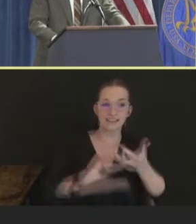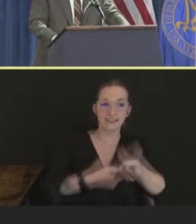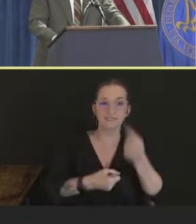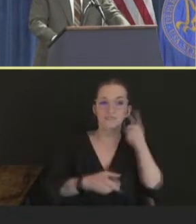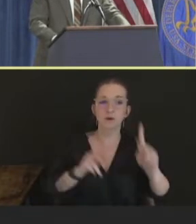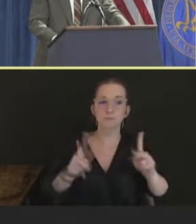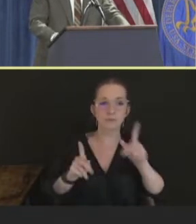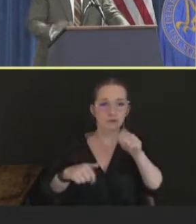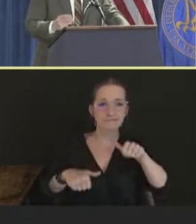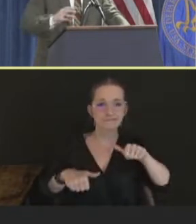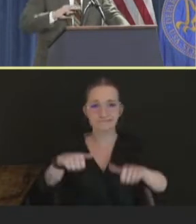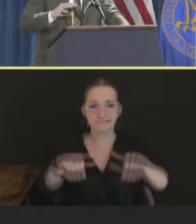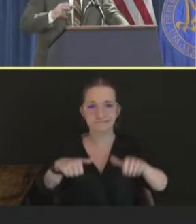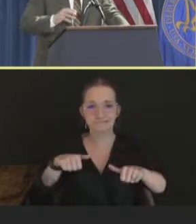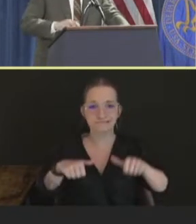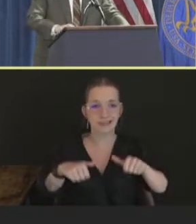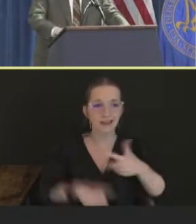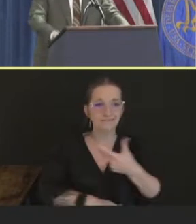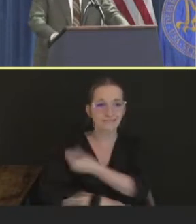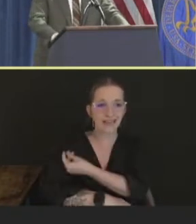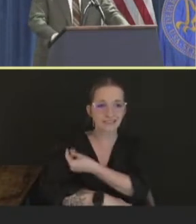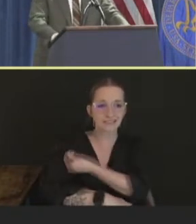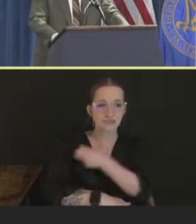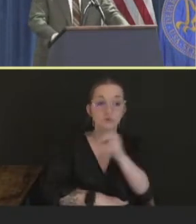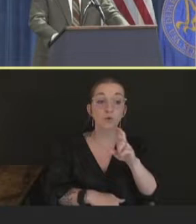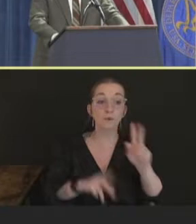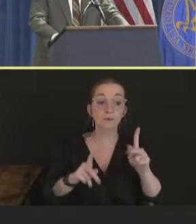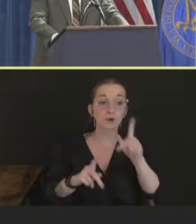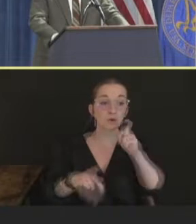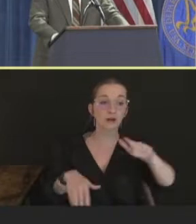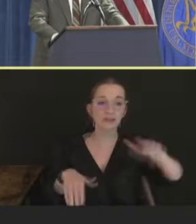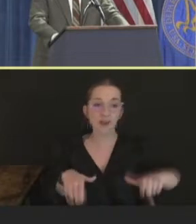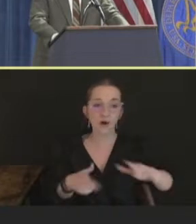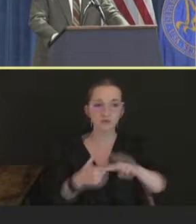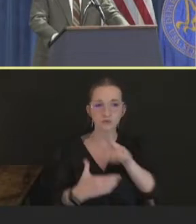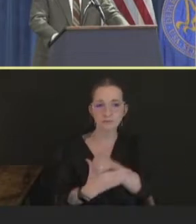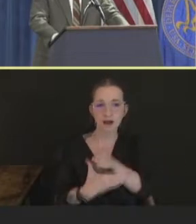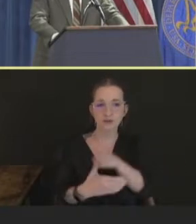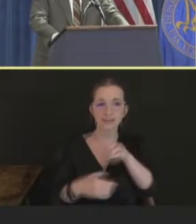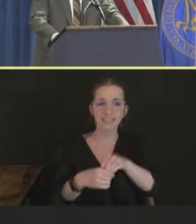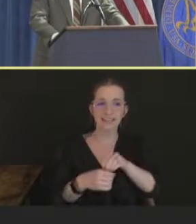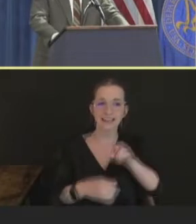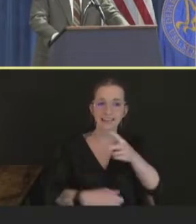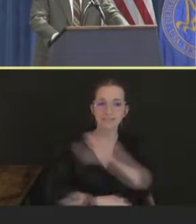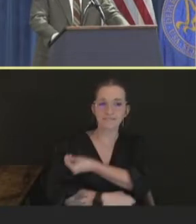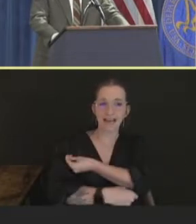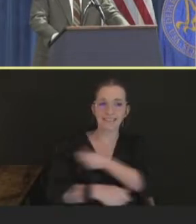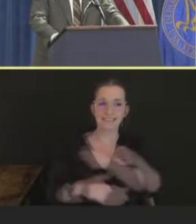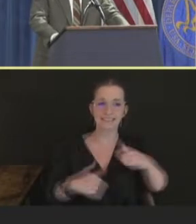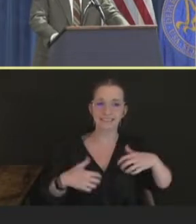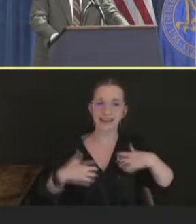or those who are low to moderate in the vaccine hesitancy continuum.